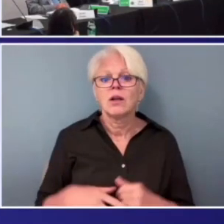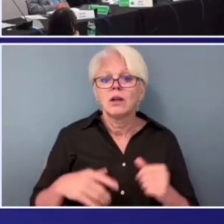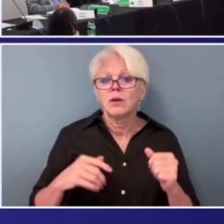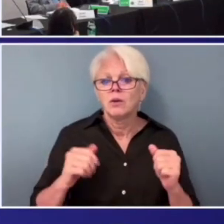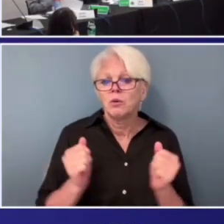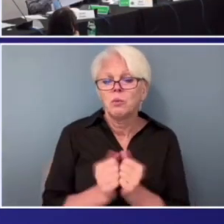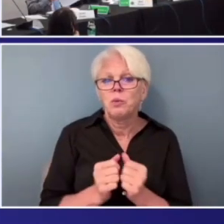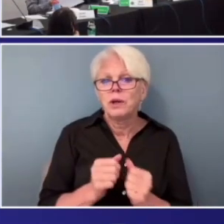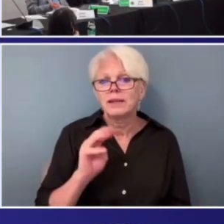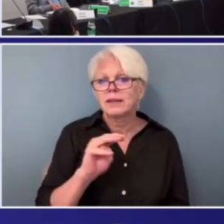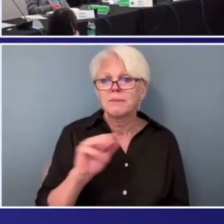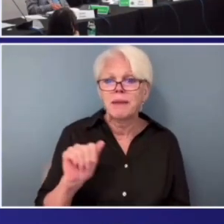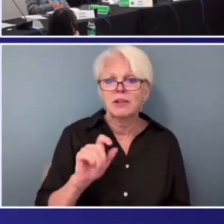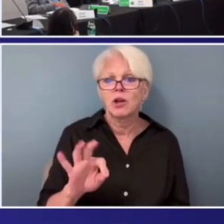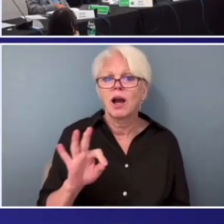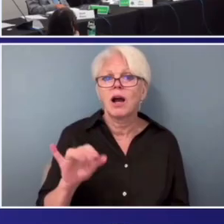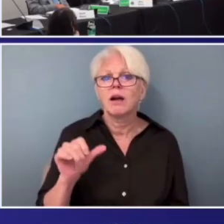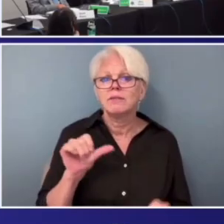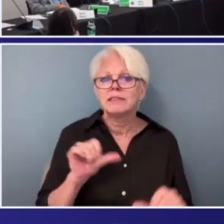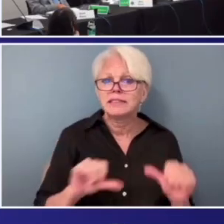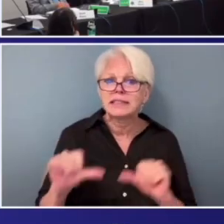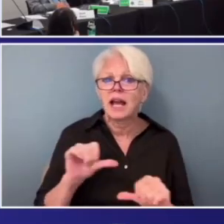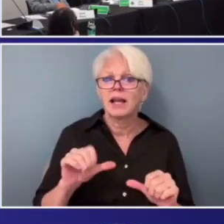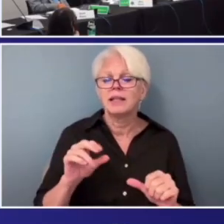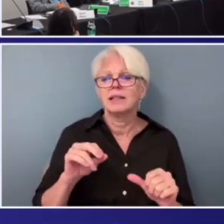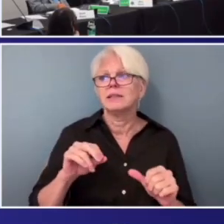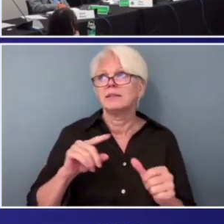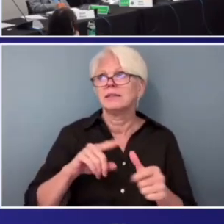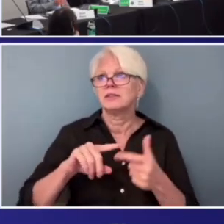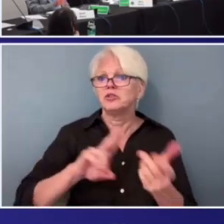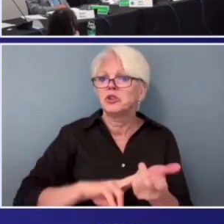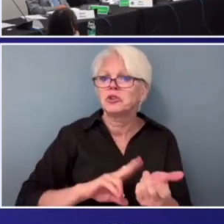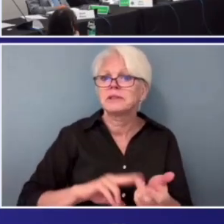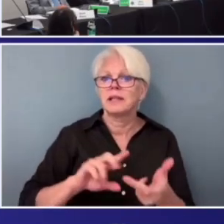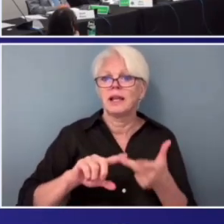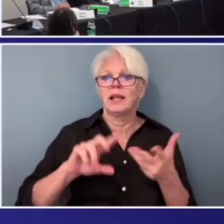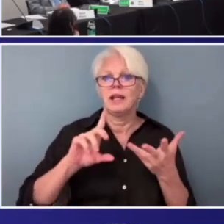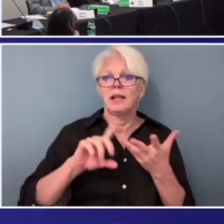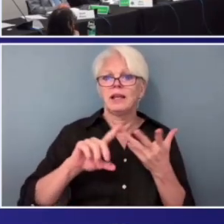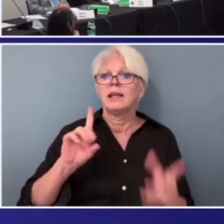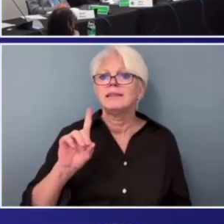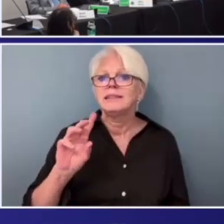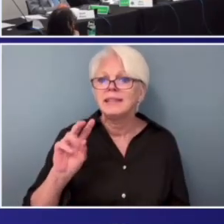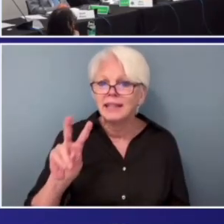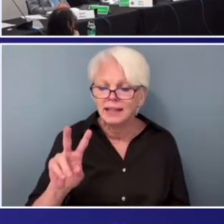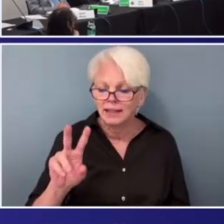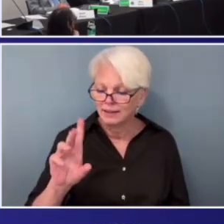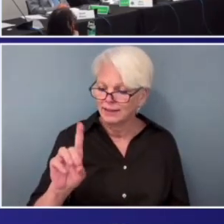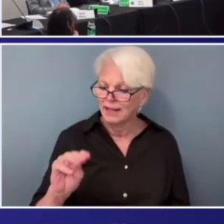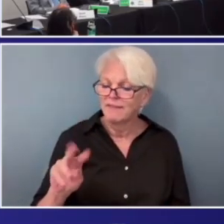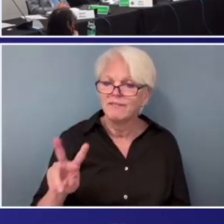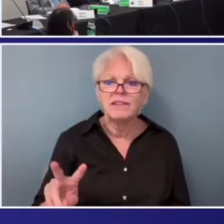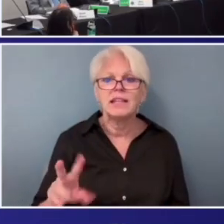Science in Nursing and DMD, according to the American Association of